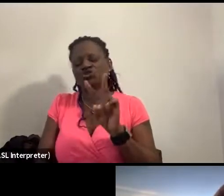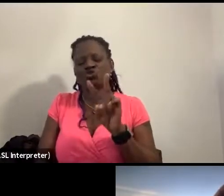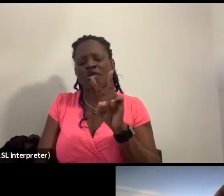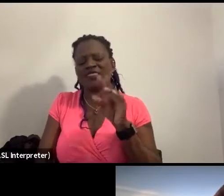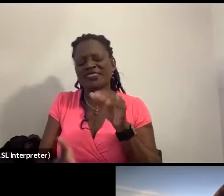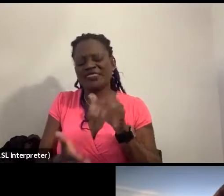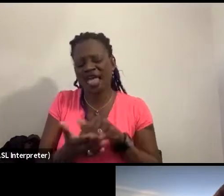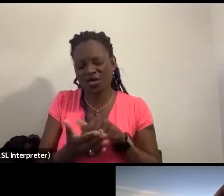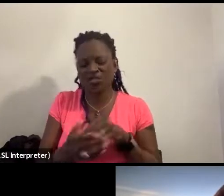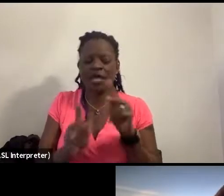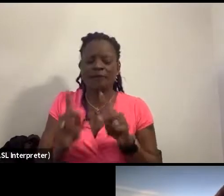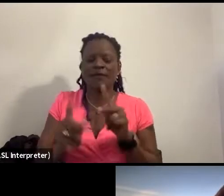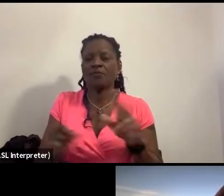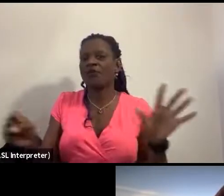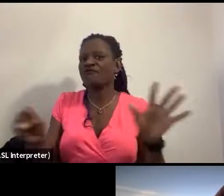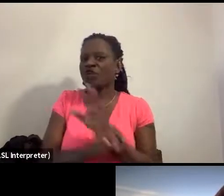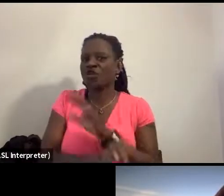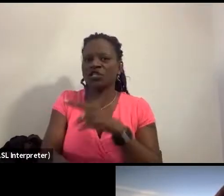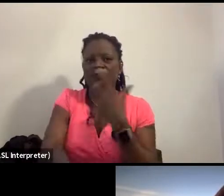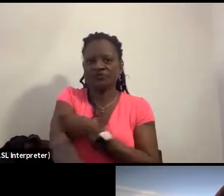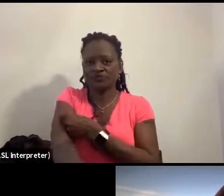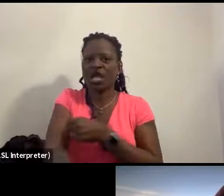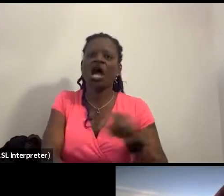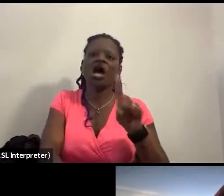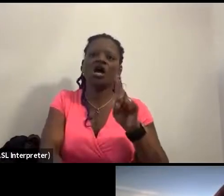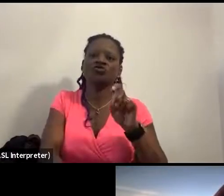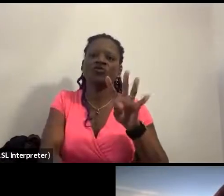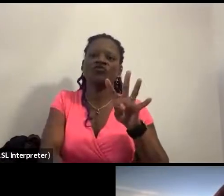vaccinated and one hundred forty nine thousand four hundred twenty five have